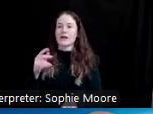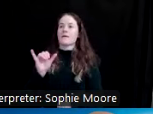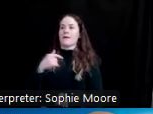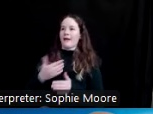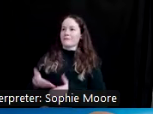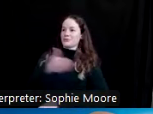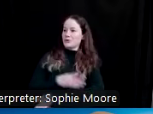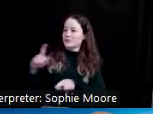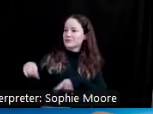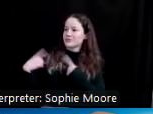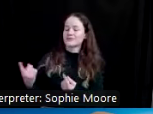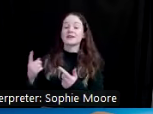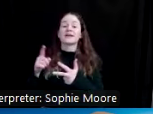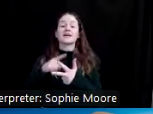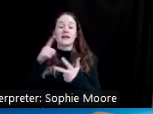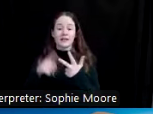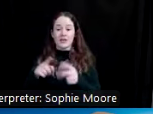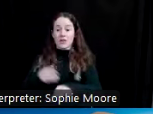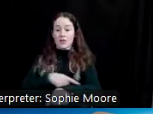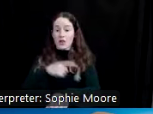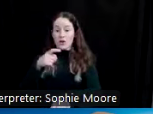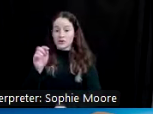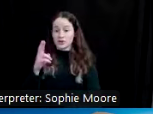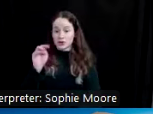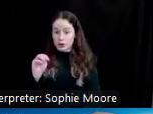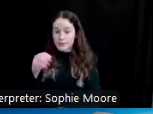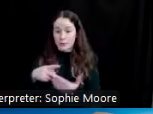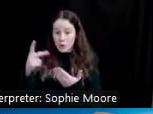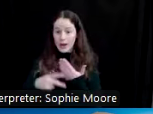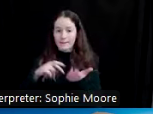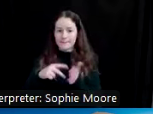And the long-term program allowed them to develop those skills over time. um